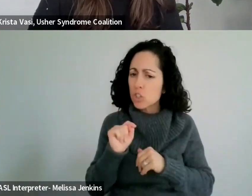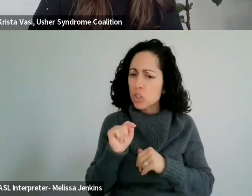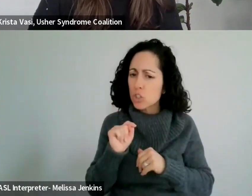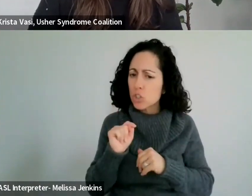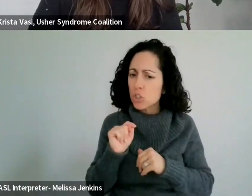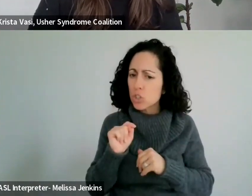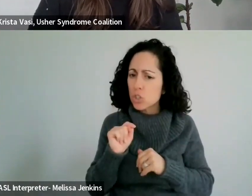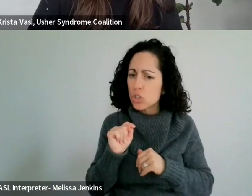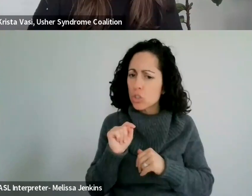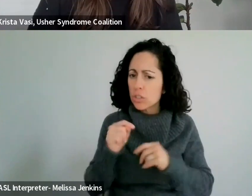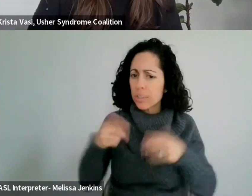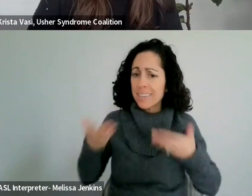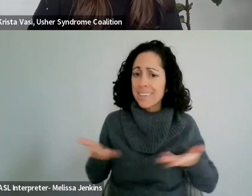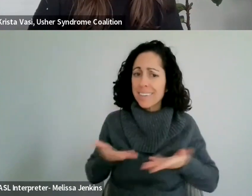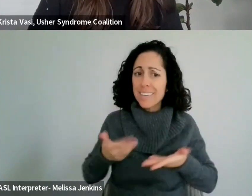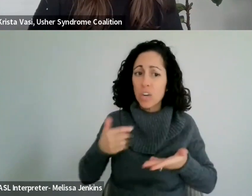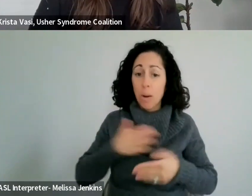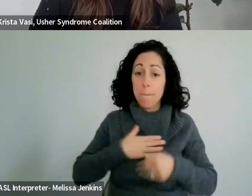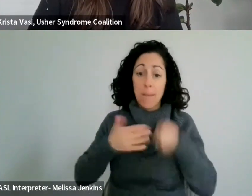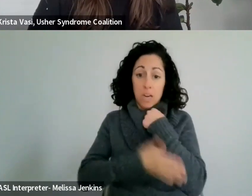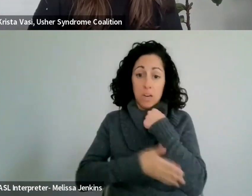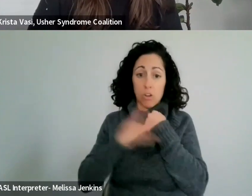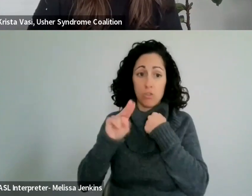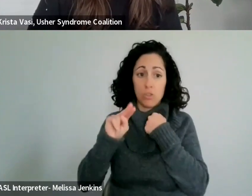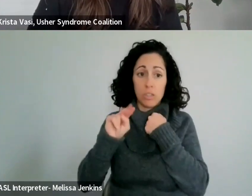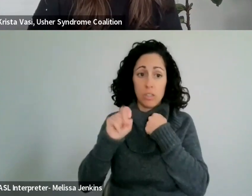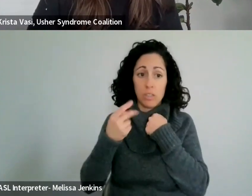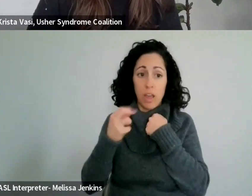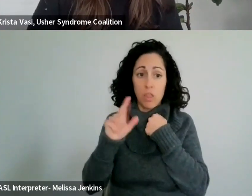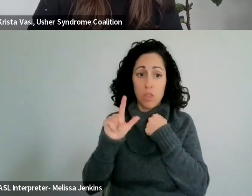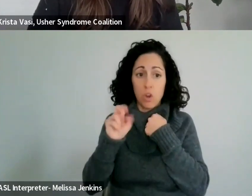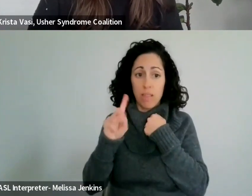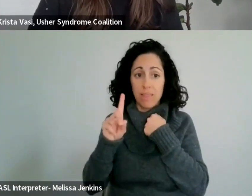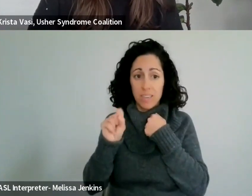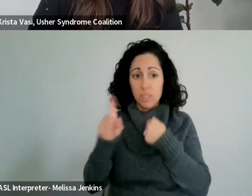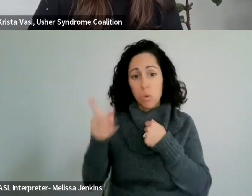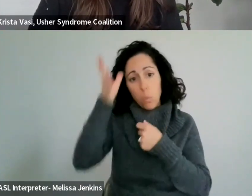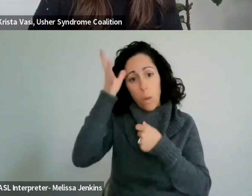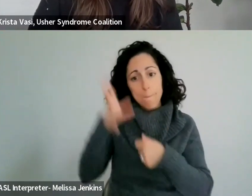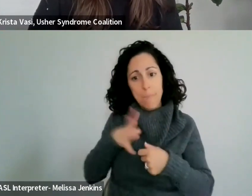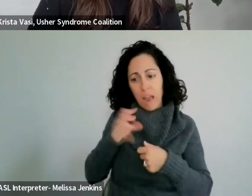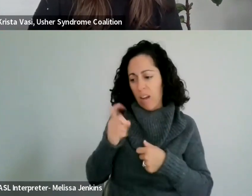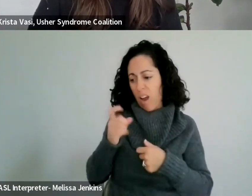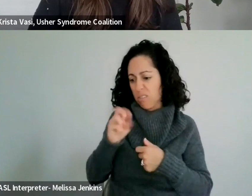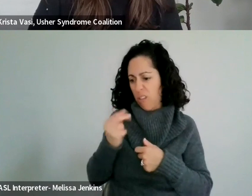here in the Netherlands, who actually was part of the original team who found the exon skipping to be working and excellent